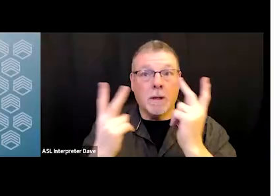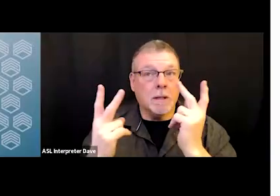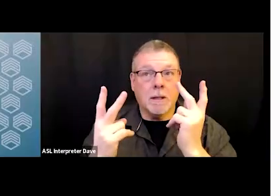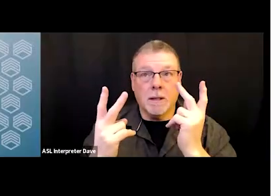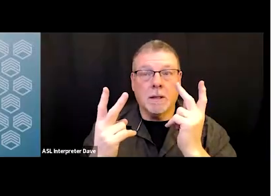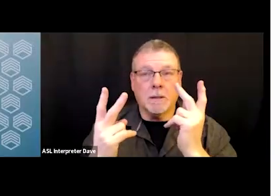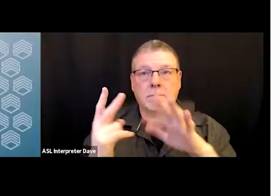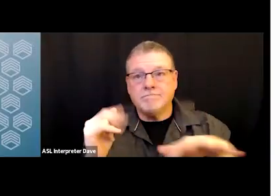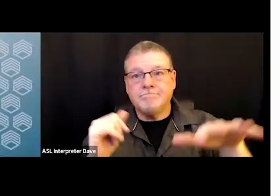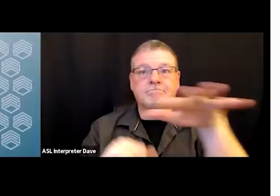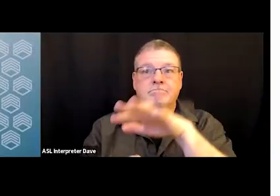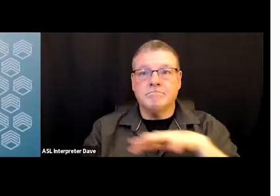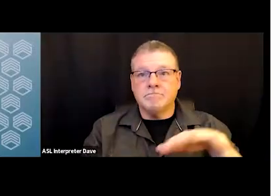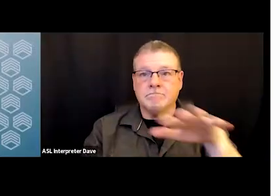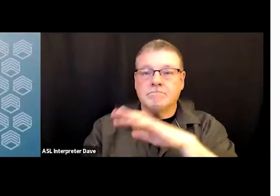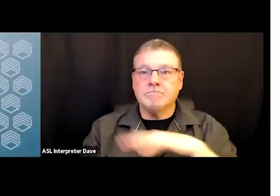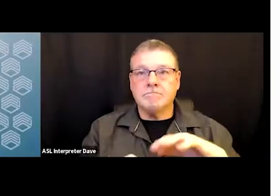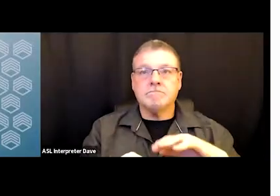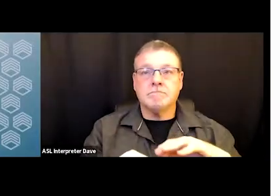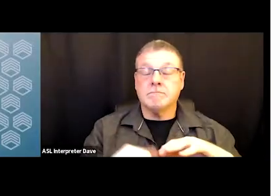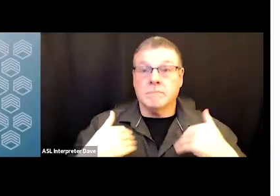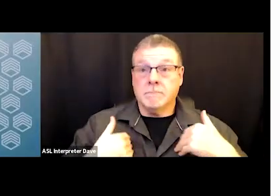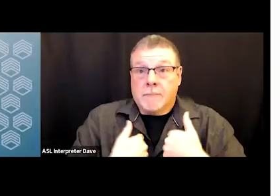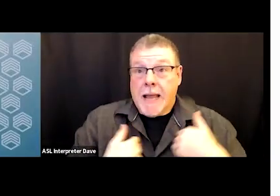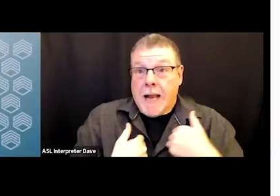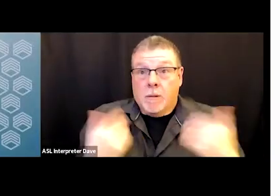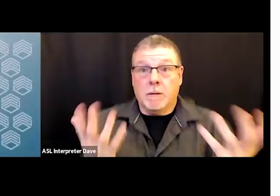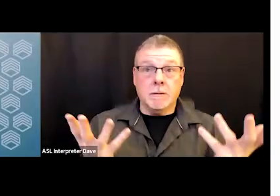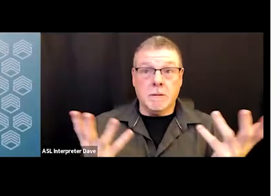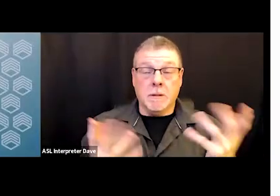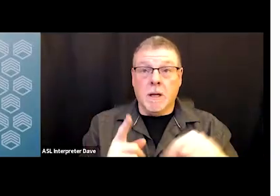among animals when they're attacked by a predator.